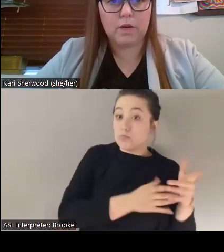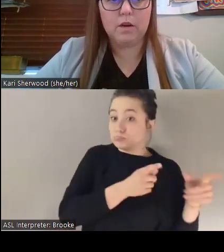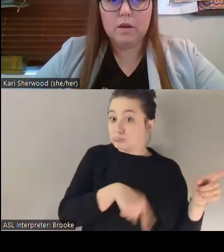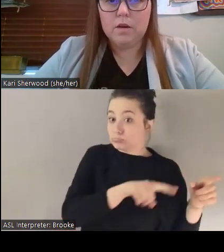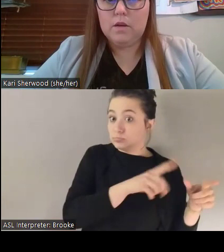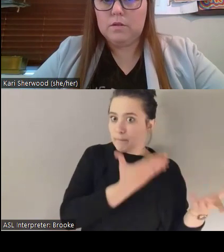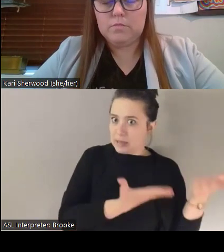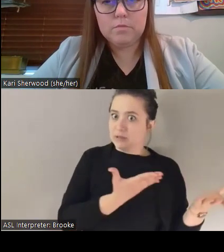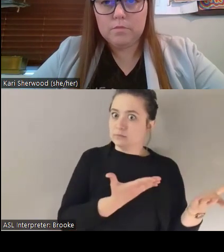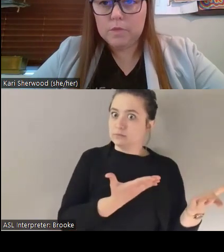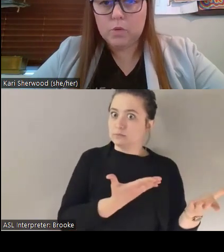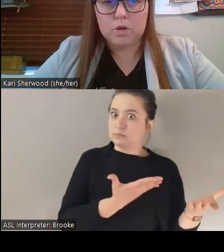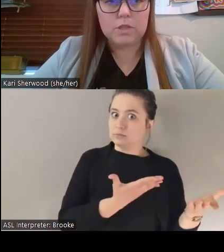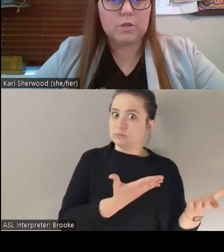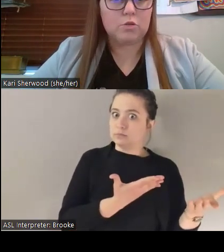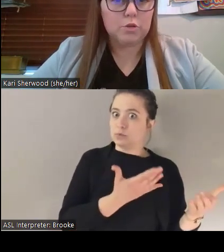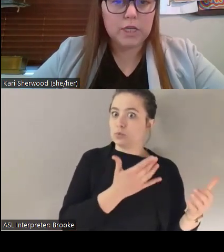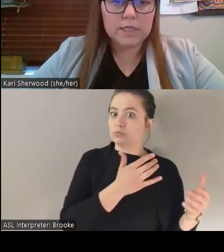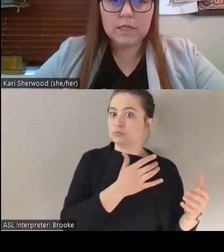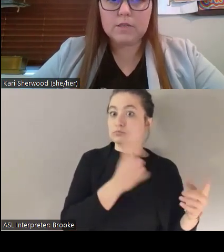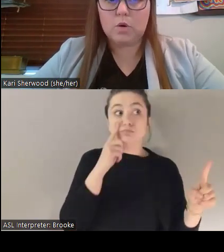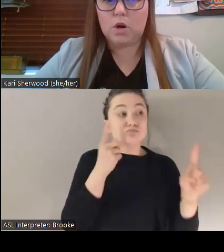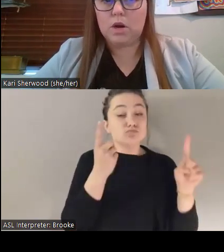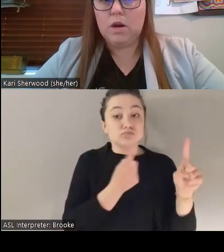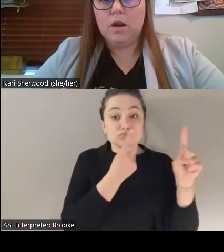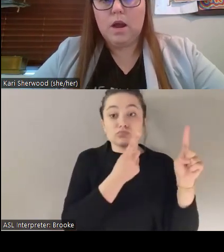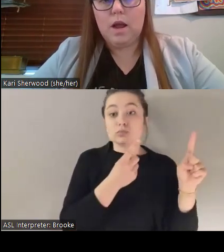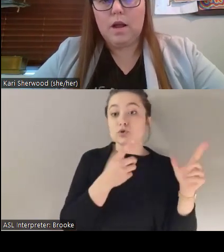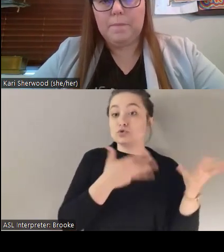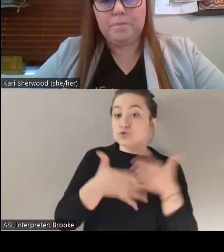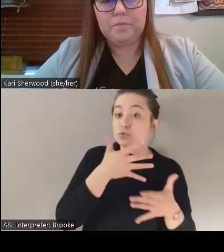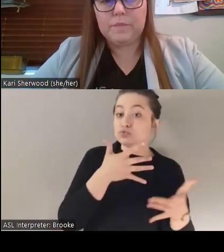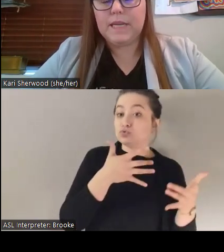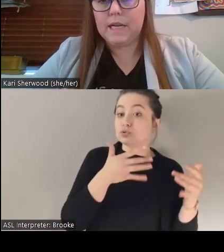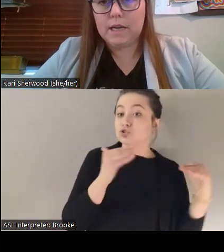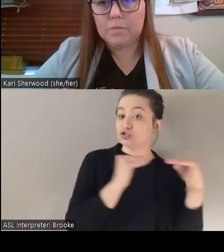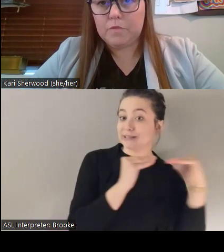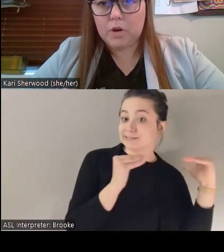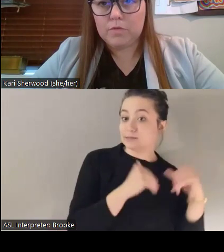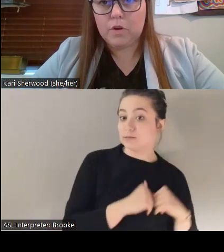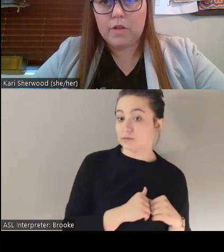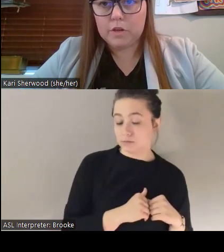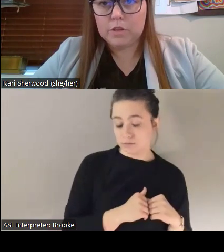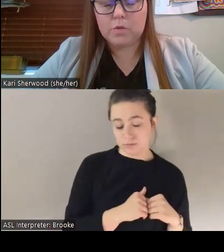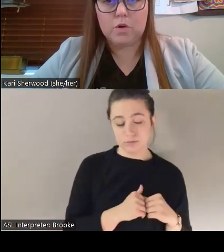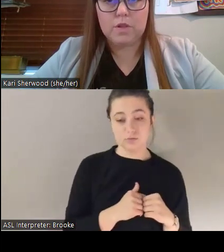towards social justice or standing up for others or the